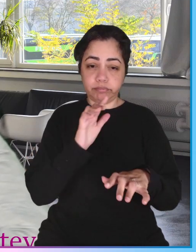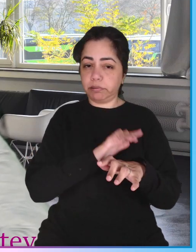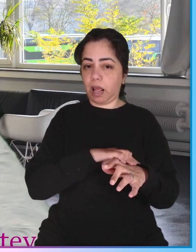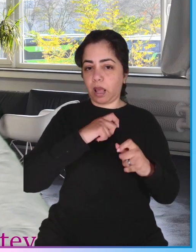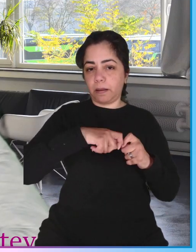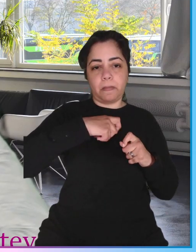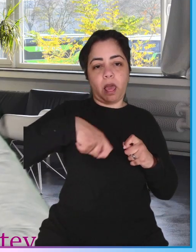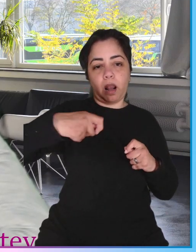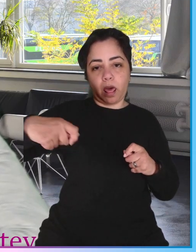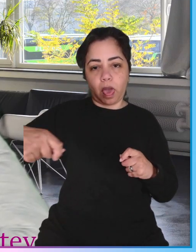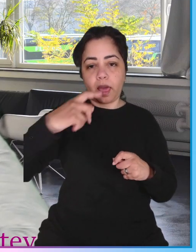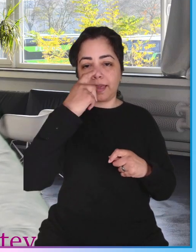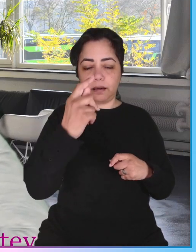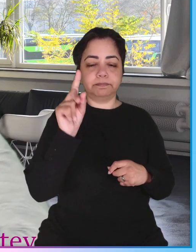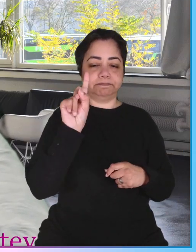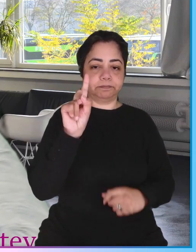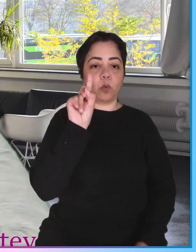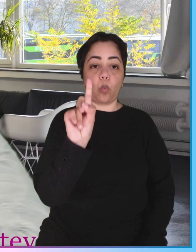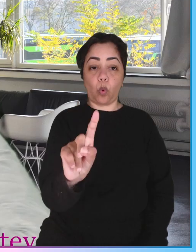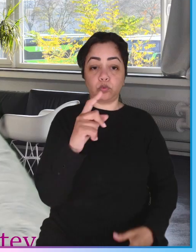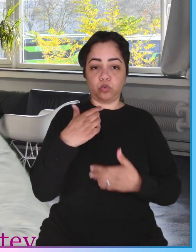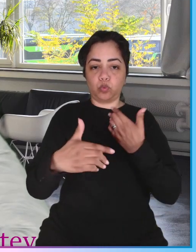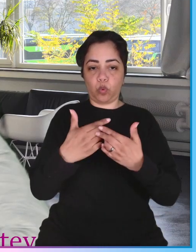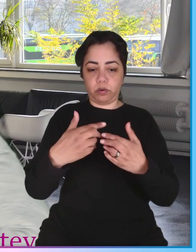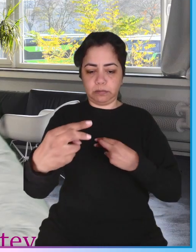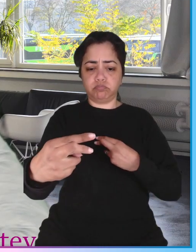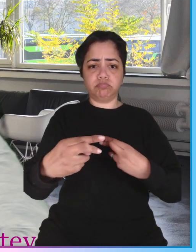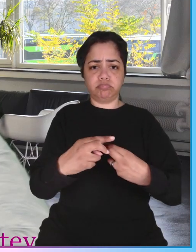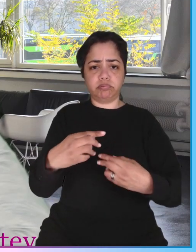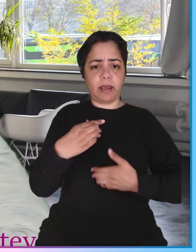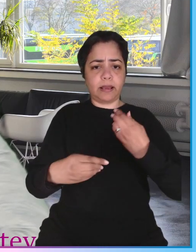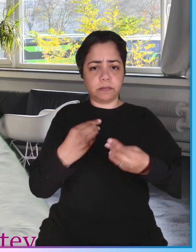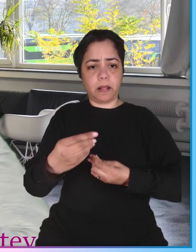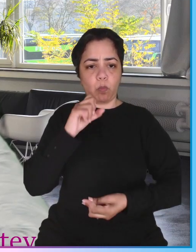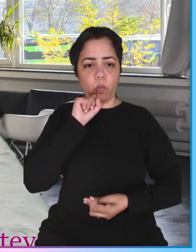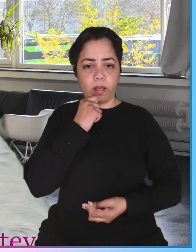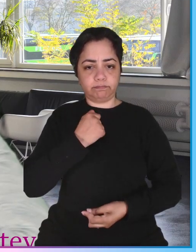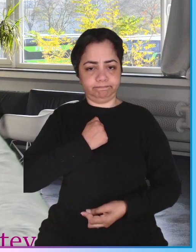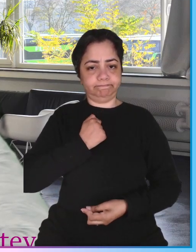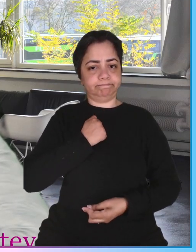so I’m gonna try to tell you the shortest story that I know that made a difference in my life.